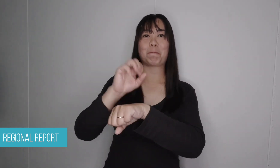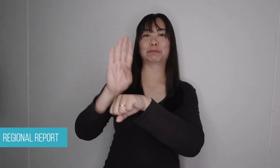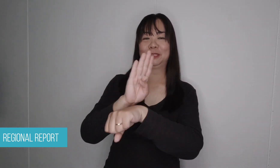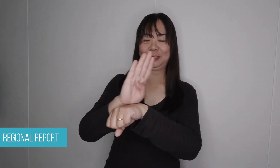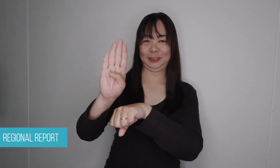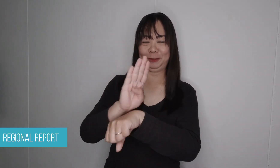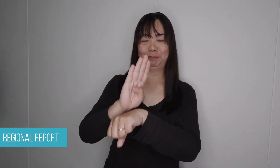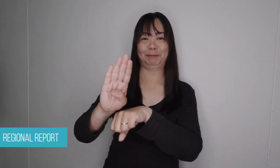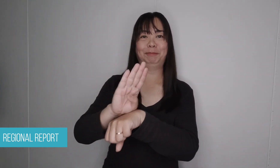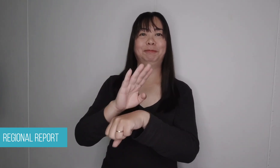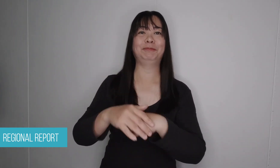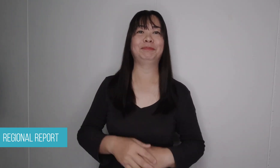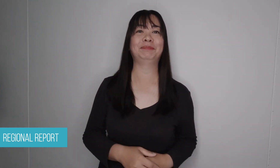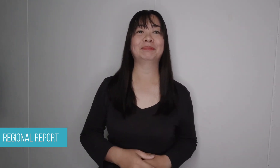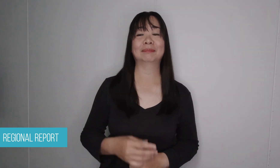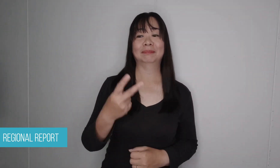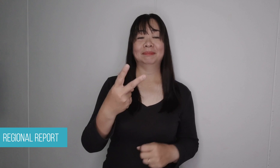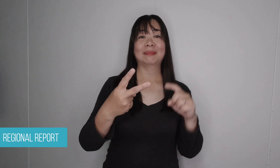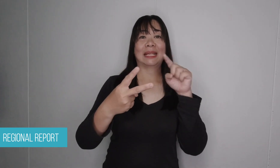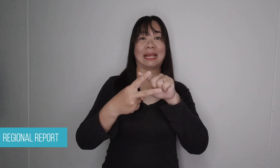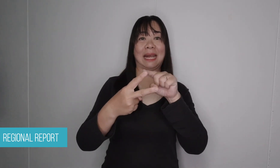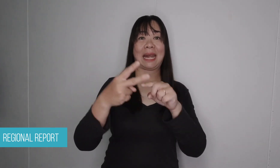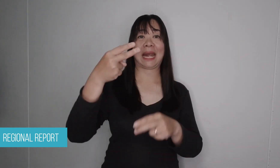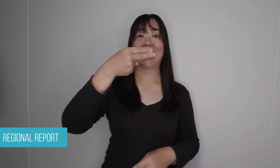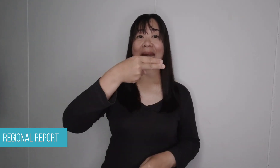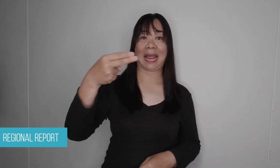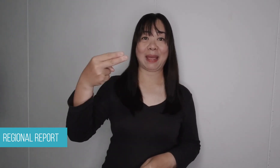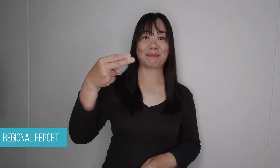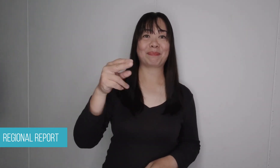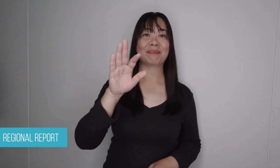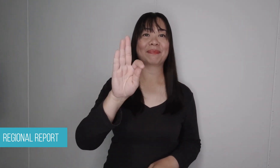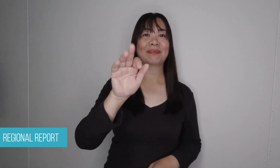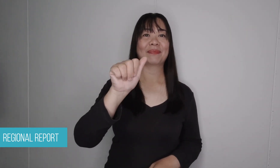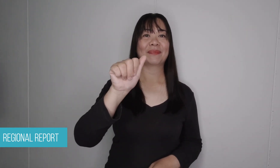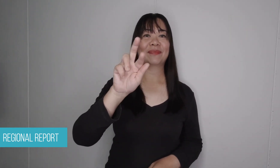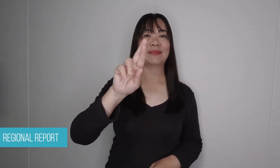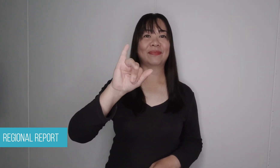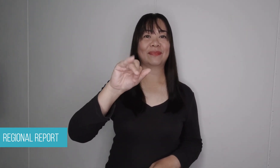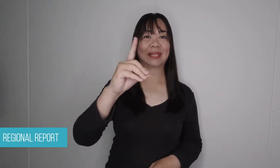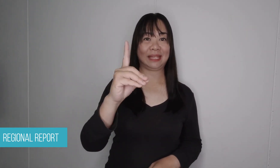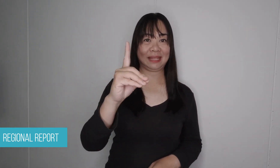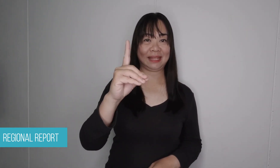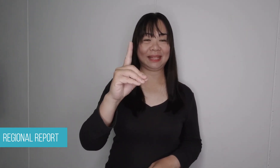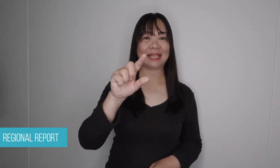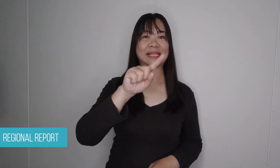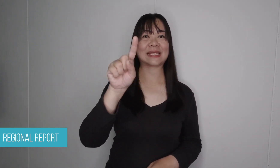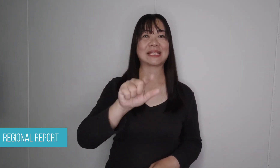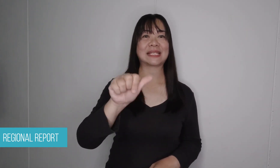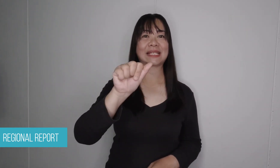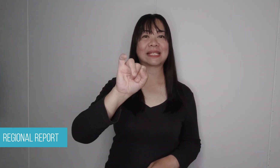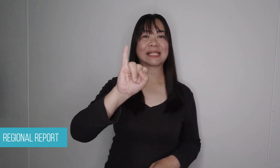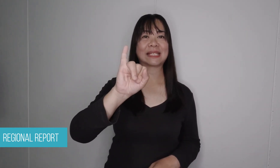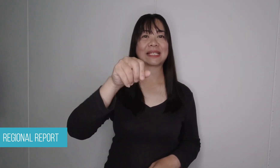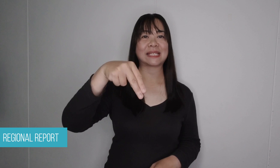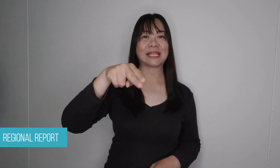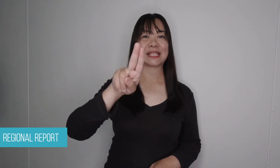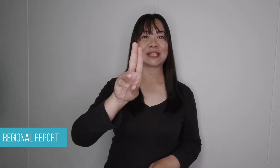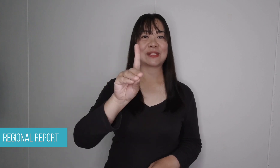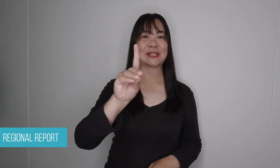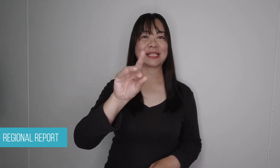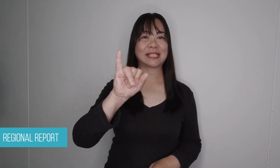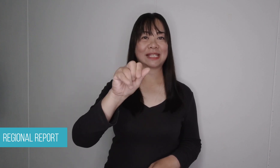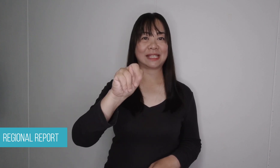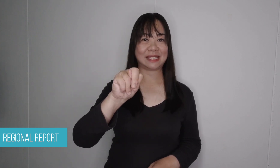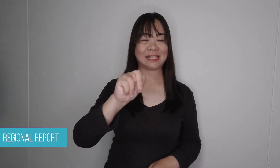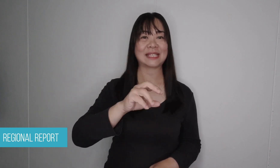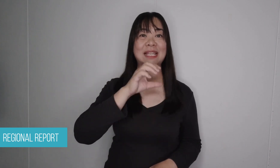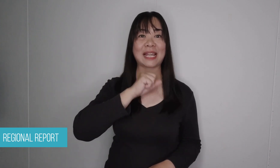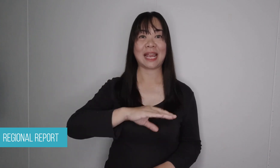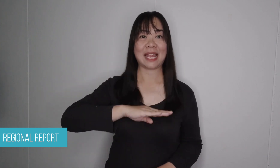The two Deaf men are business partners. Their names are Farid Zainuddin,